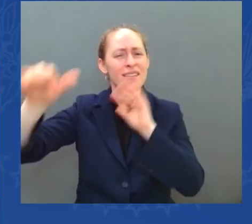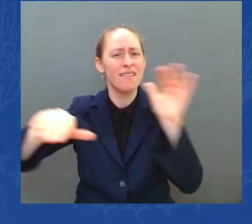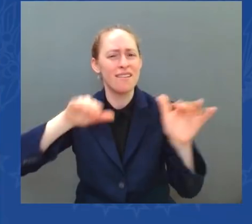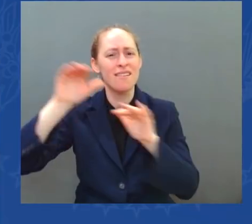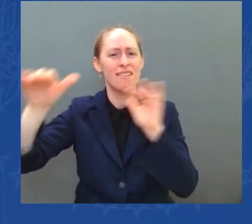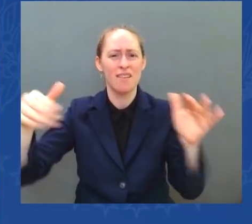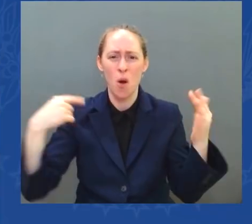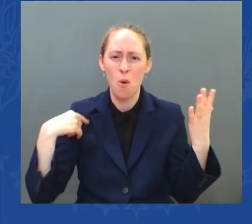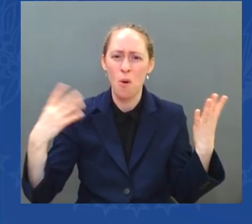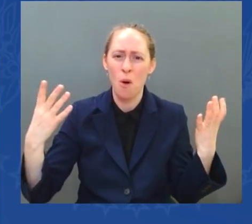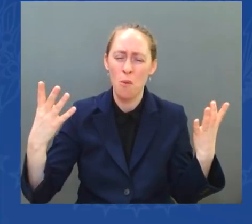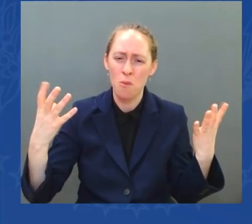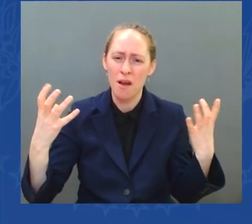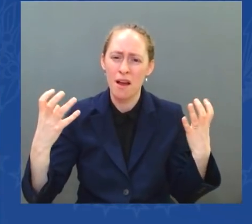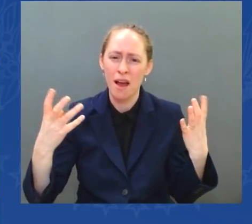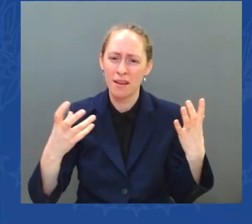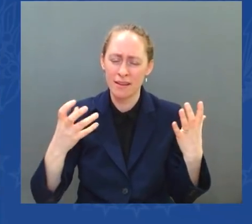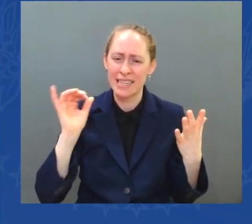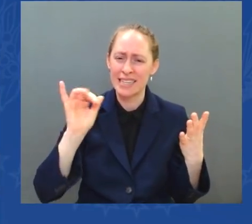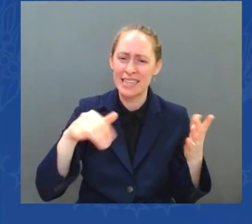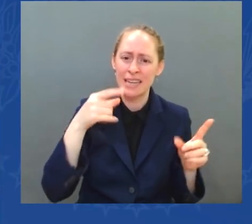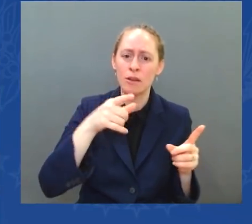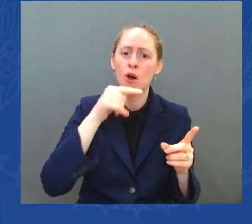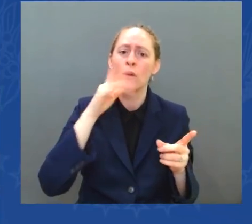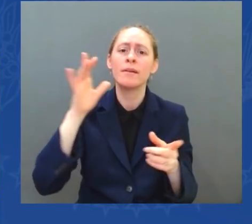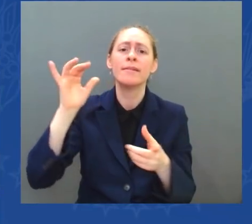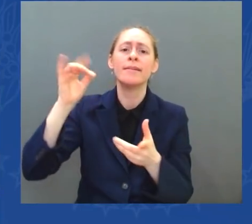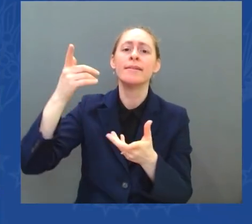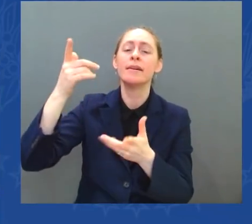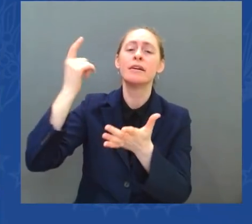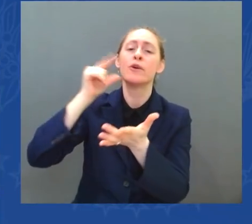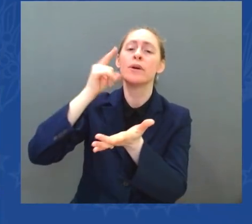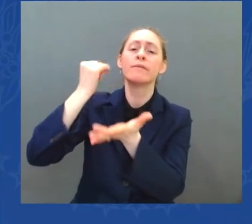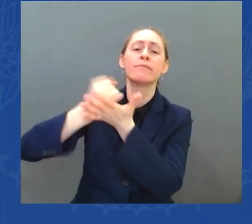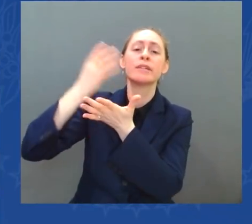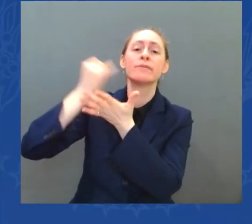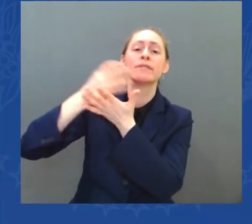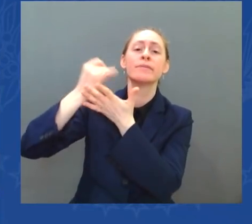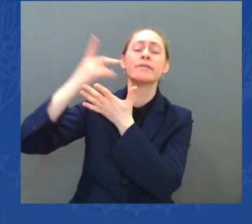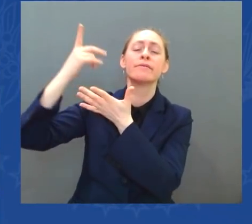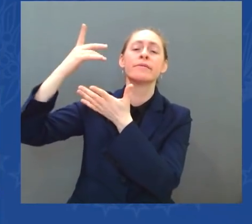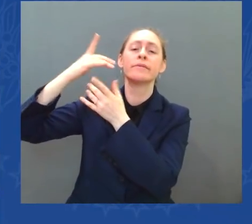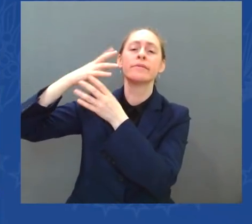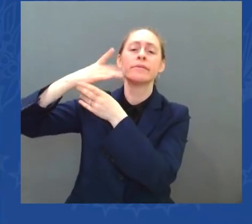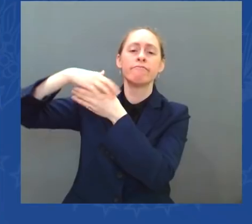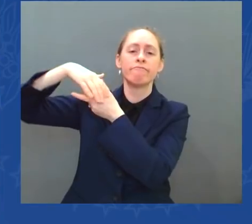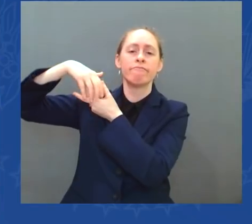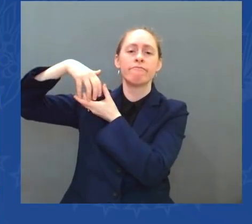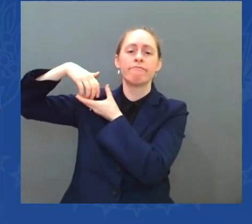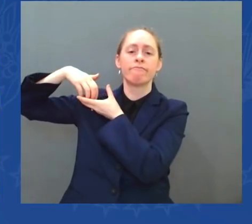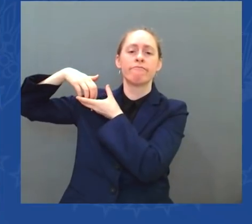because when the middle does well, everybody does. The poor have a way up and the wealthy do very well. The bottom line is this;